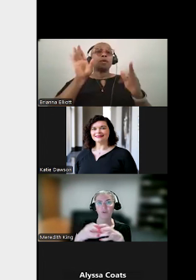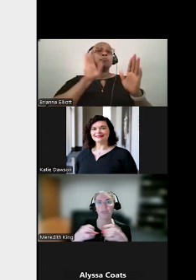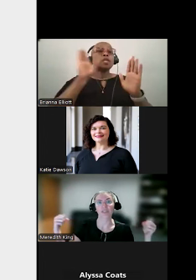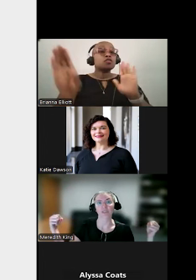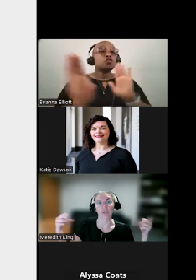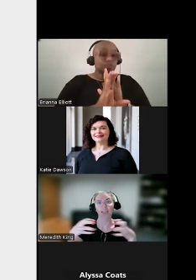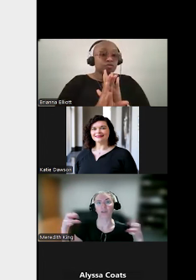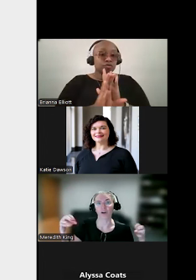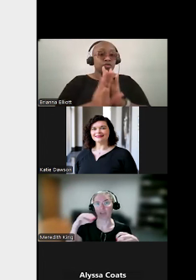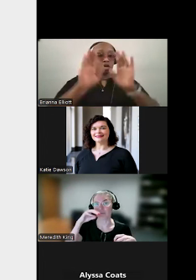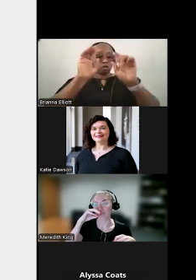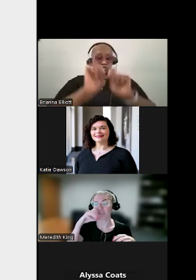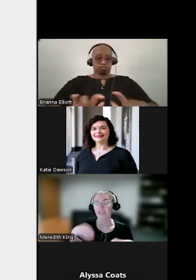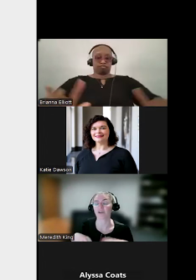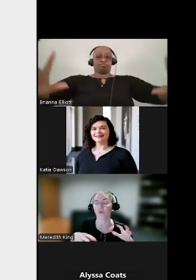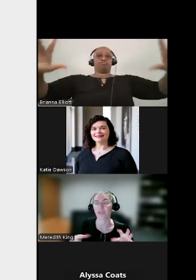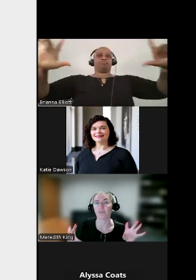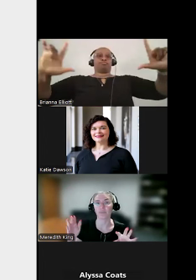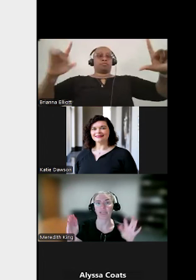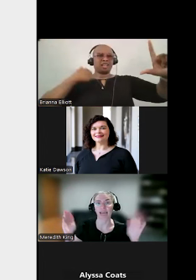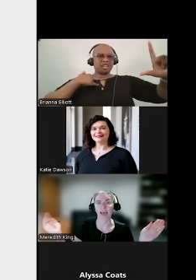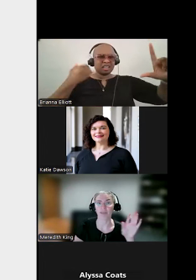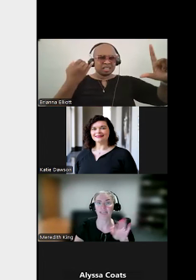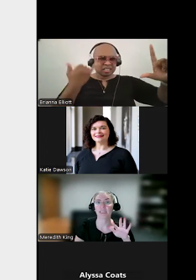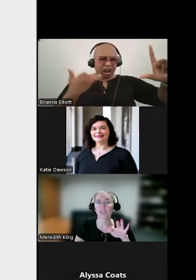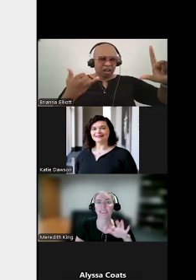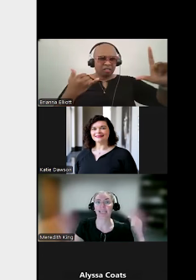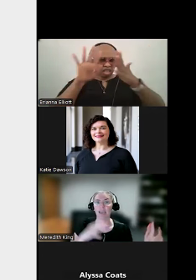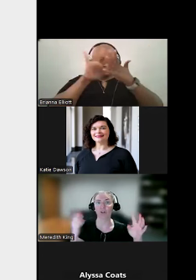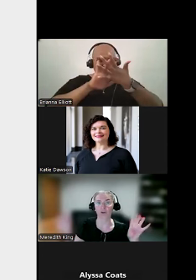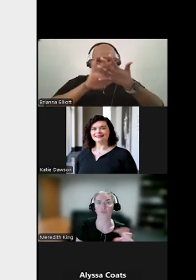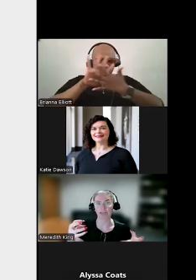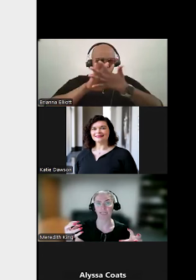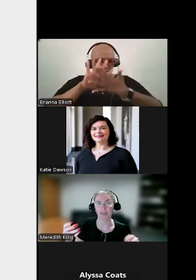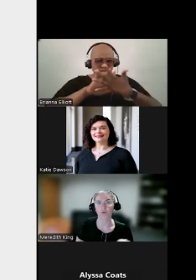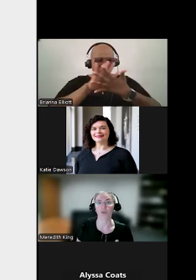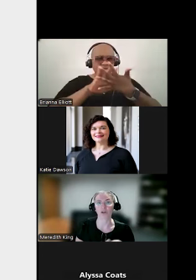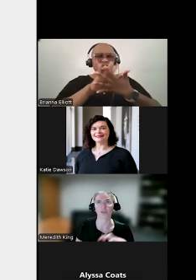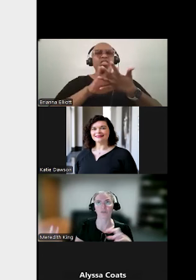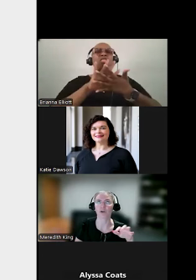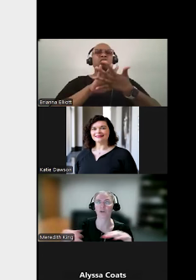who needs to look at large images is going to be able to have that scale correctly or large large